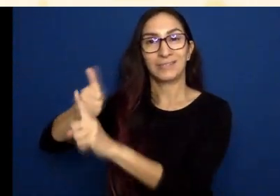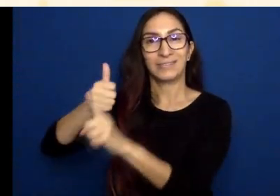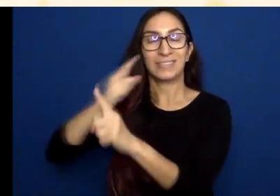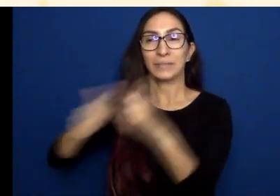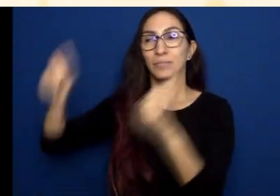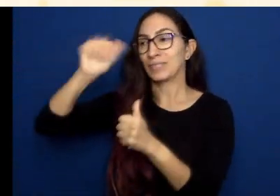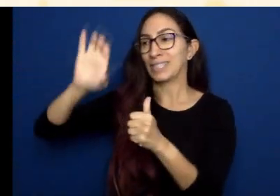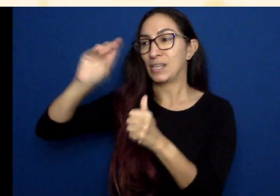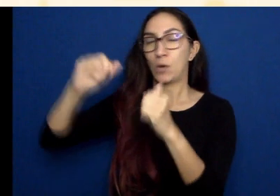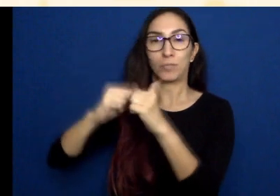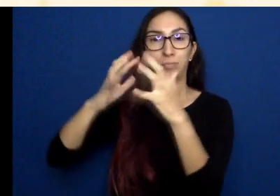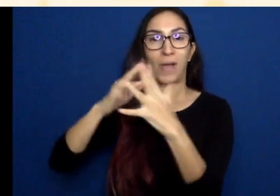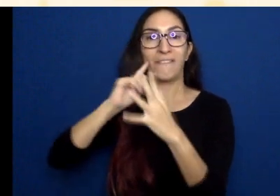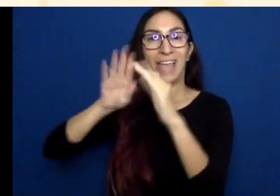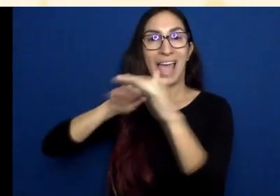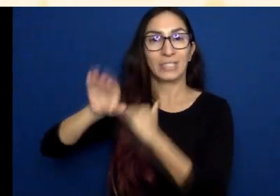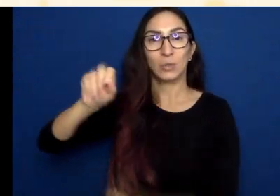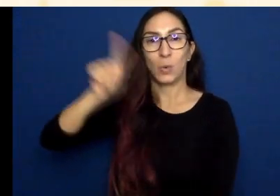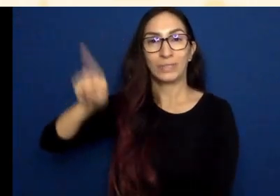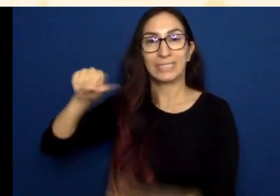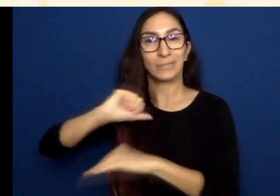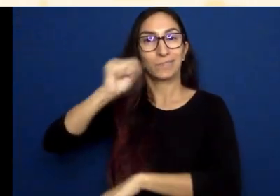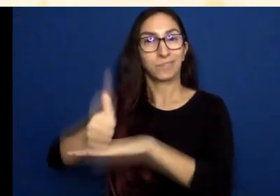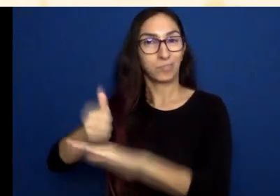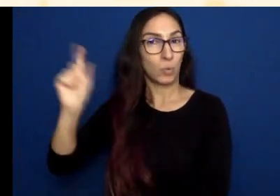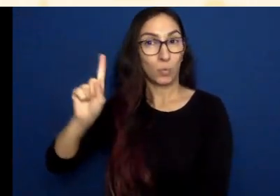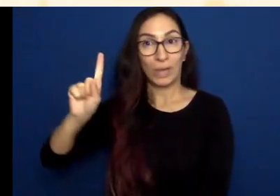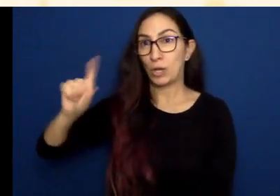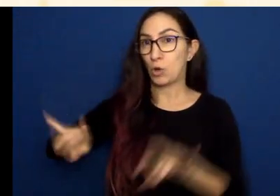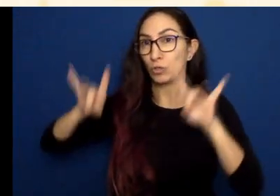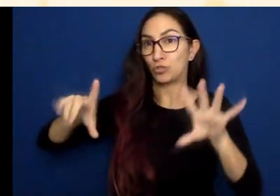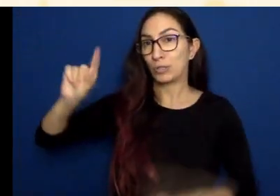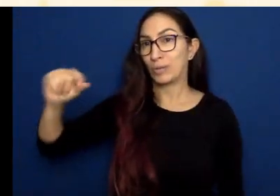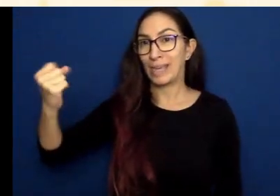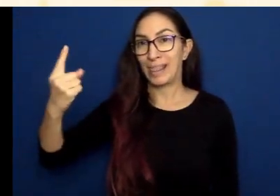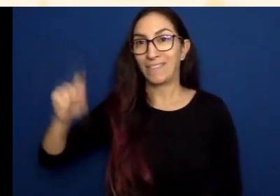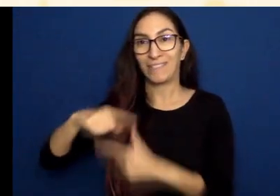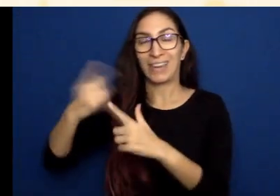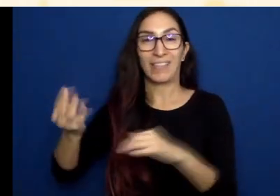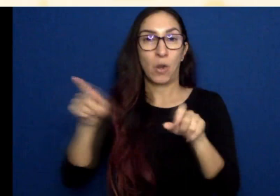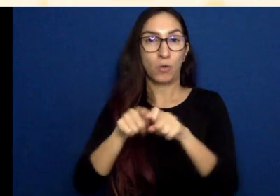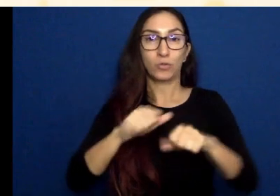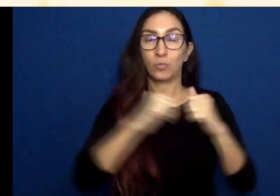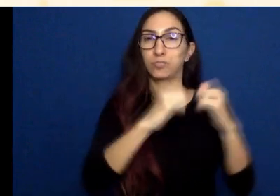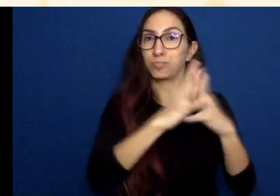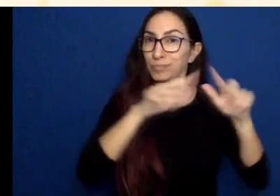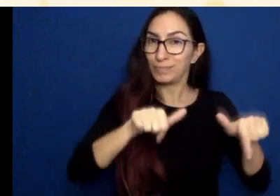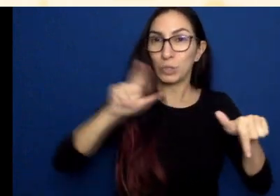Thank you for joining us for Mobile Accessibility: Building Accessible Mobile Sites and Native Apps for Accessibility, with Gian Wild.